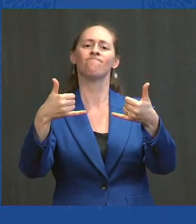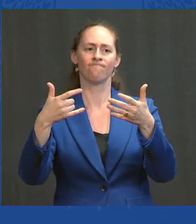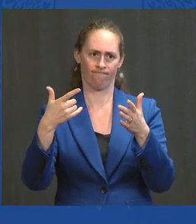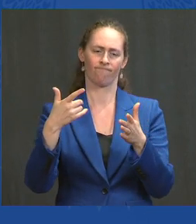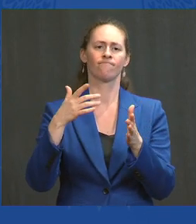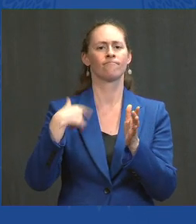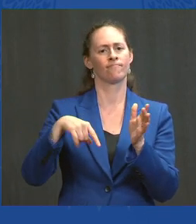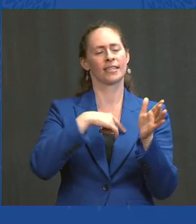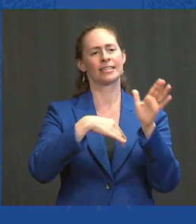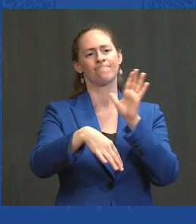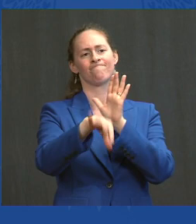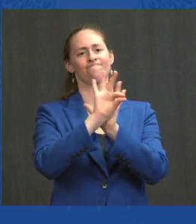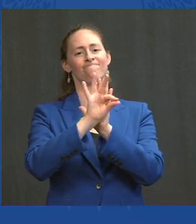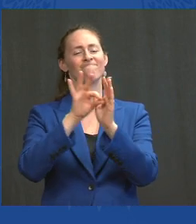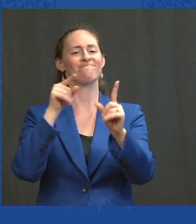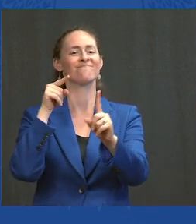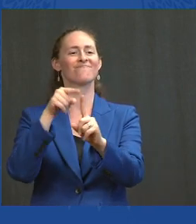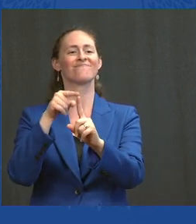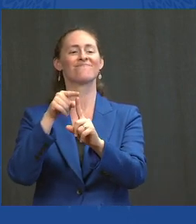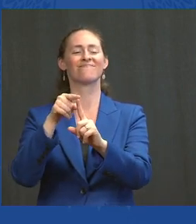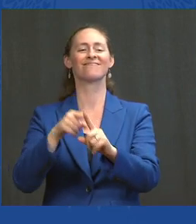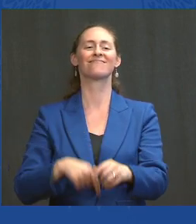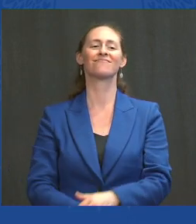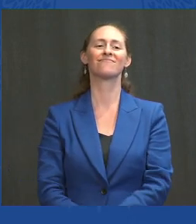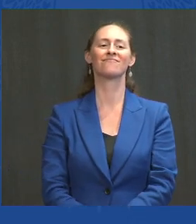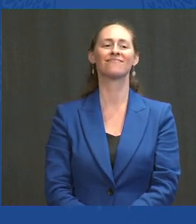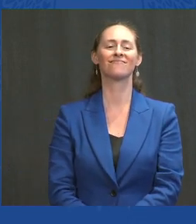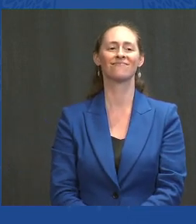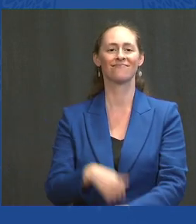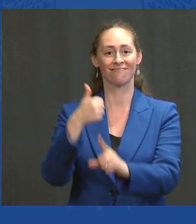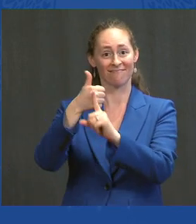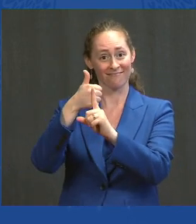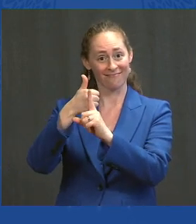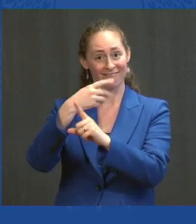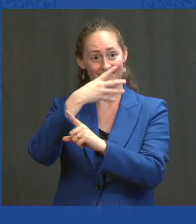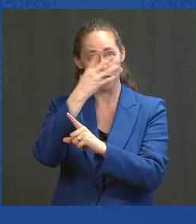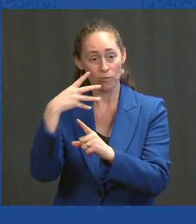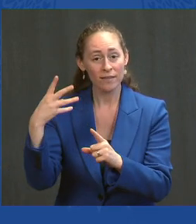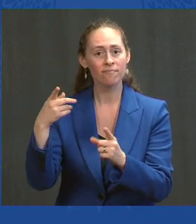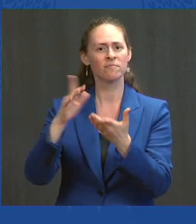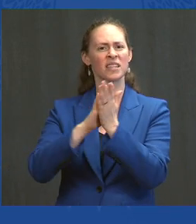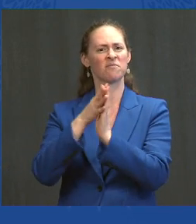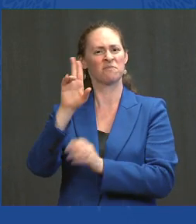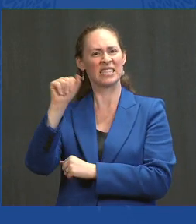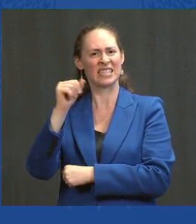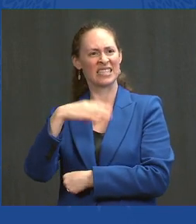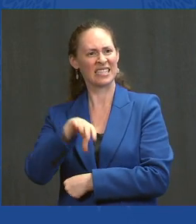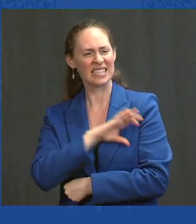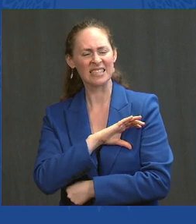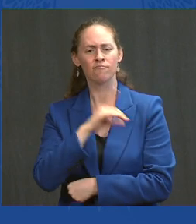which recognizes the naturalized citizens who have made significant contributions to our country through civic participation,